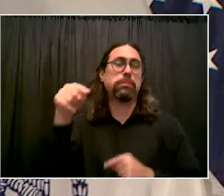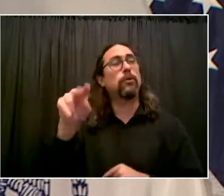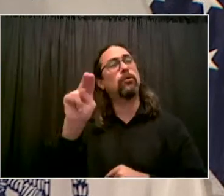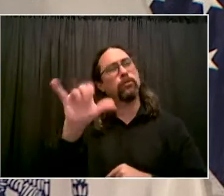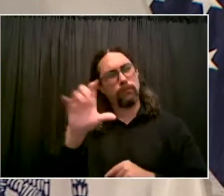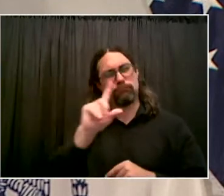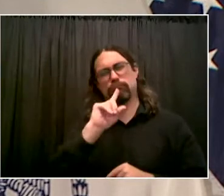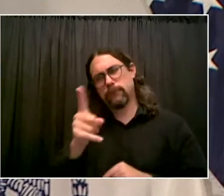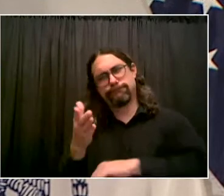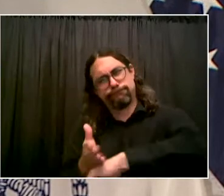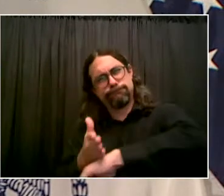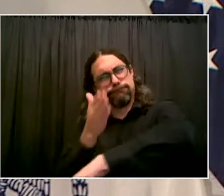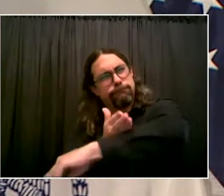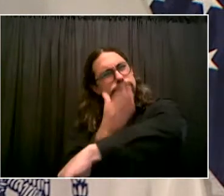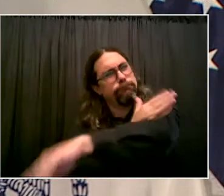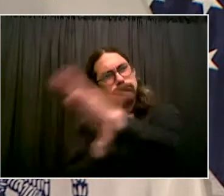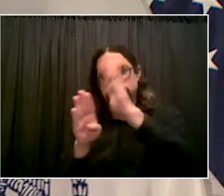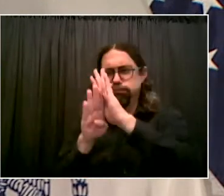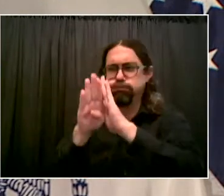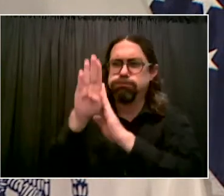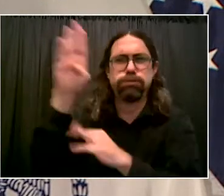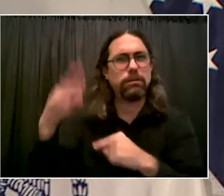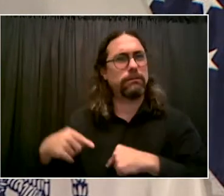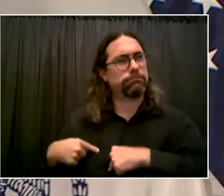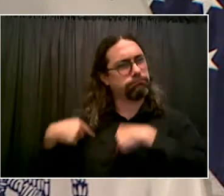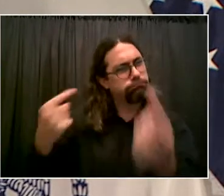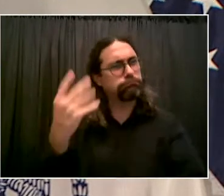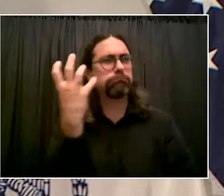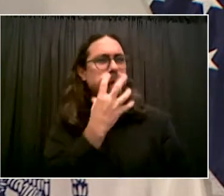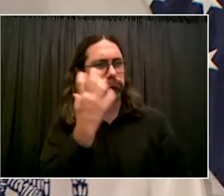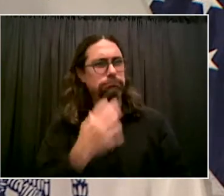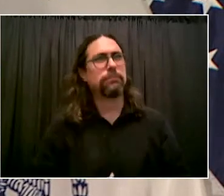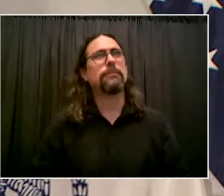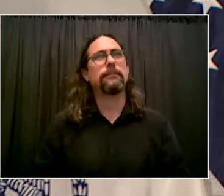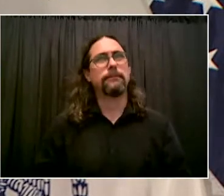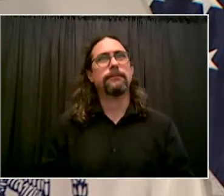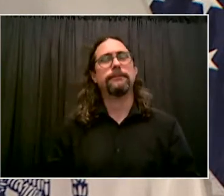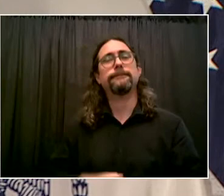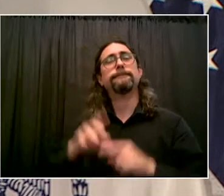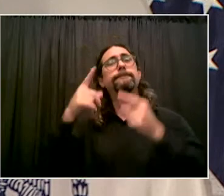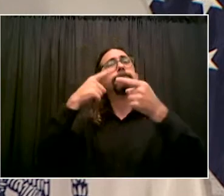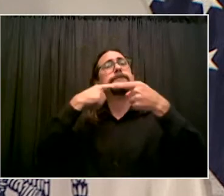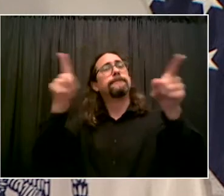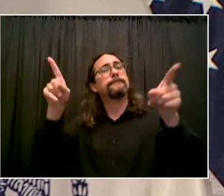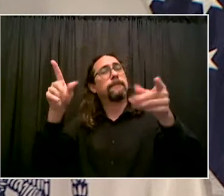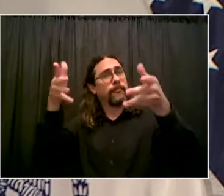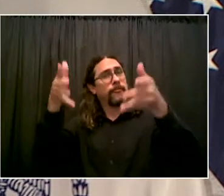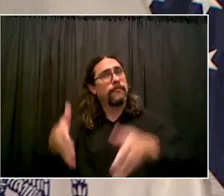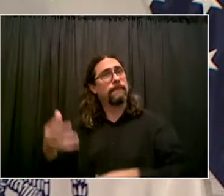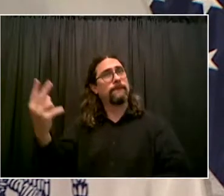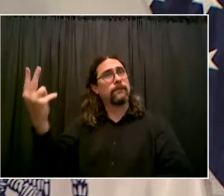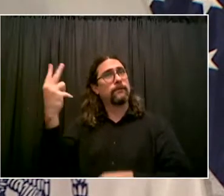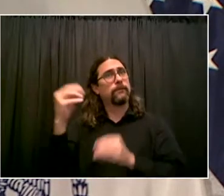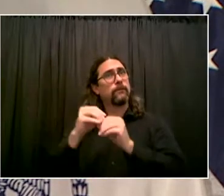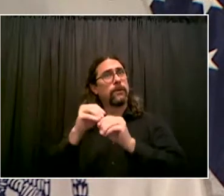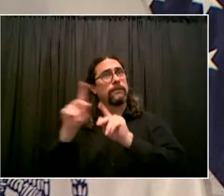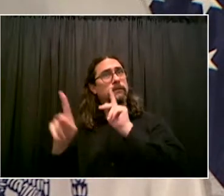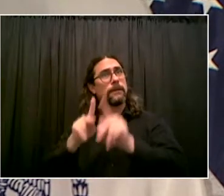RECOVERING RAPIDLY. E WE HAVTMEI FOR TWO MORE TODAY, THE NEXT IS HENRY FROM BLOOMBERG.